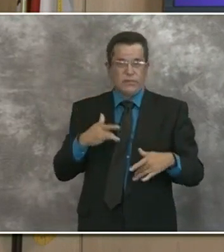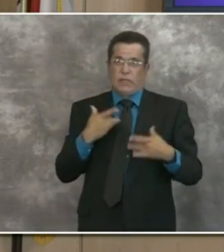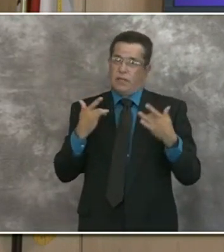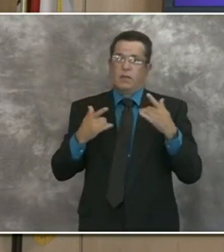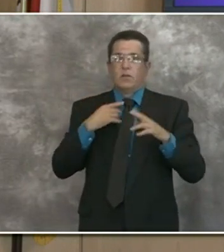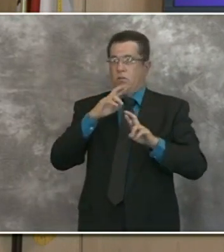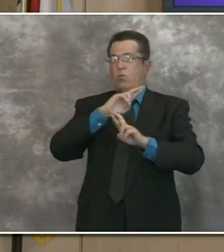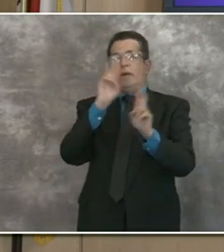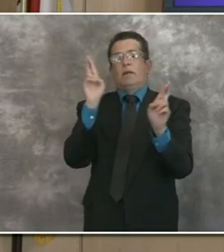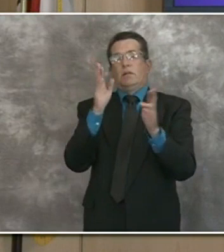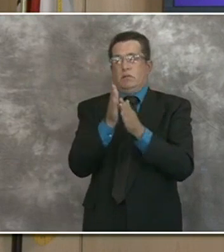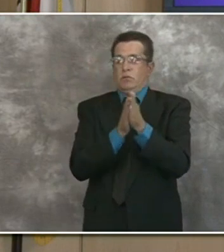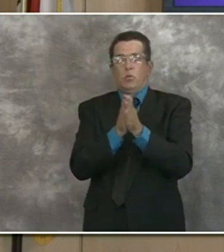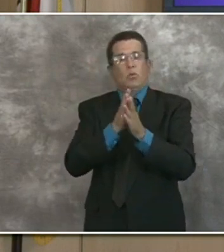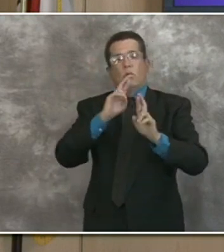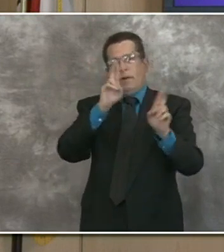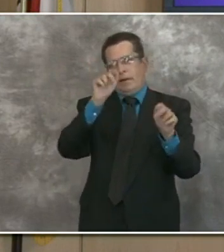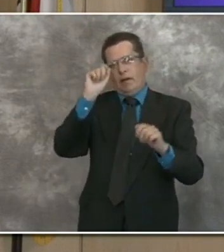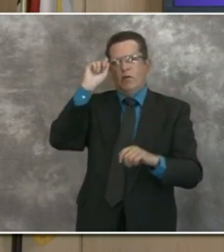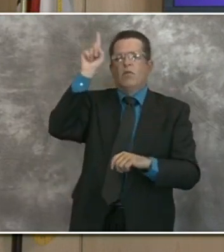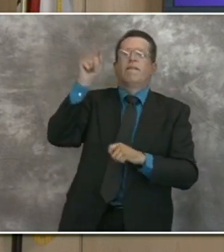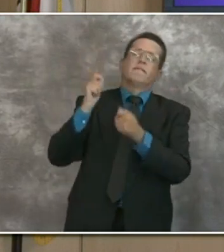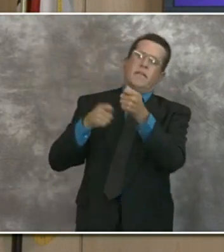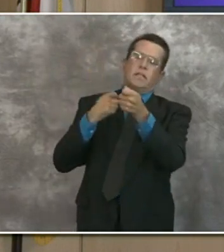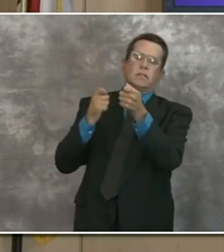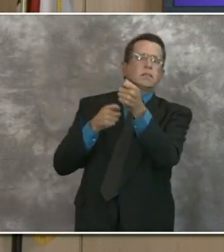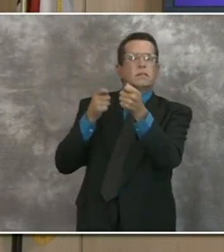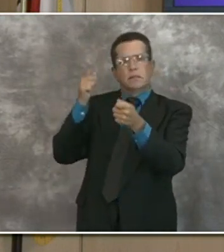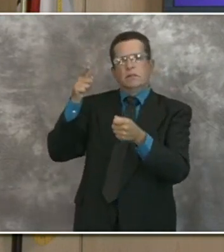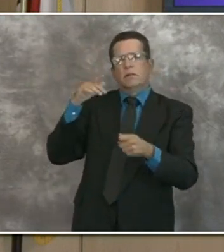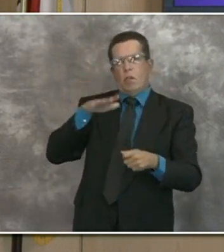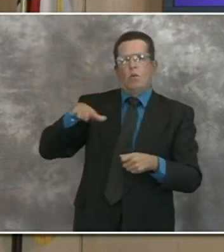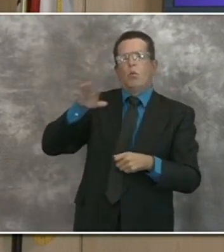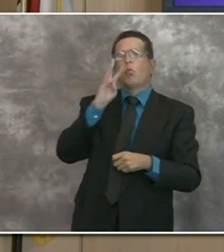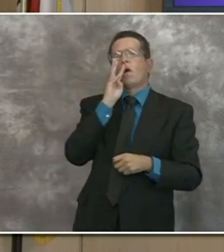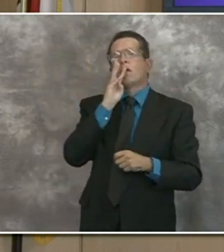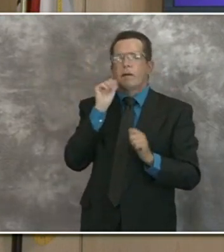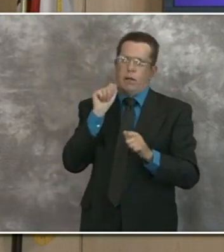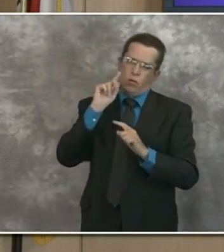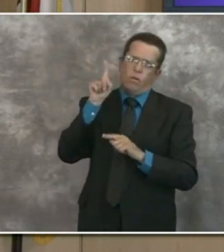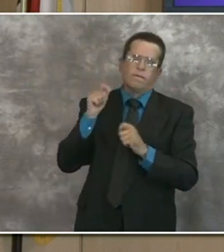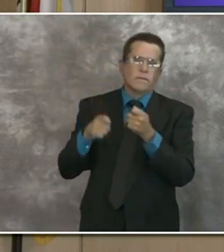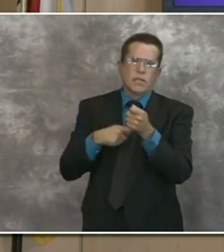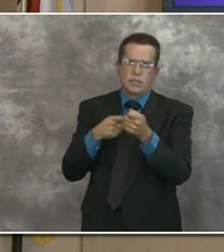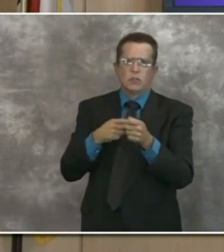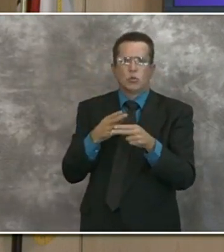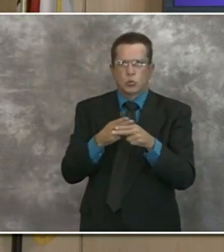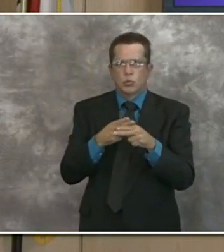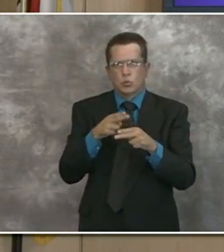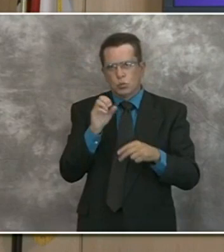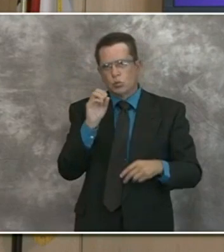CALLS WITH PORT OF SAN DIEGO AND REPRESENTATIVES OF THE SPORTS FISHING INDUSTRY. AND WE'RE EXCITED THAT SOON HE'LL